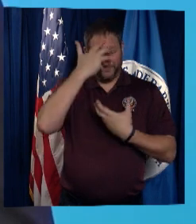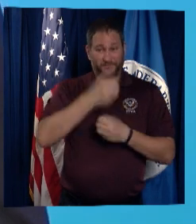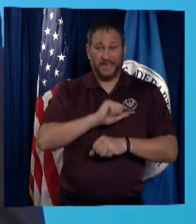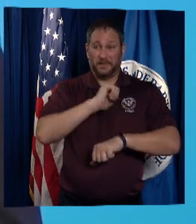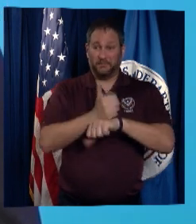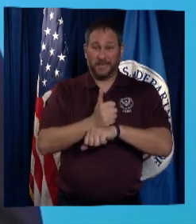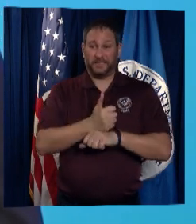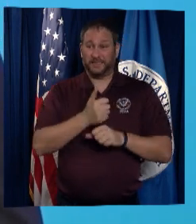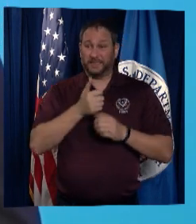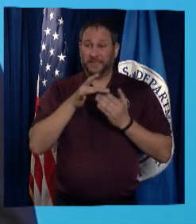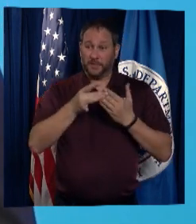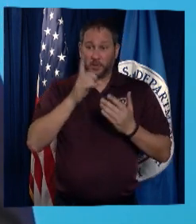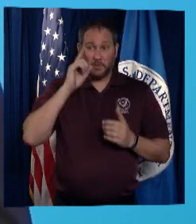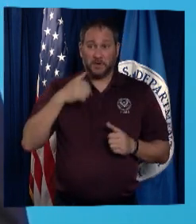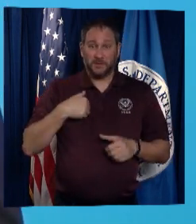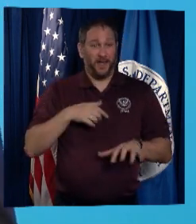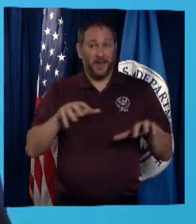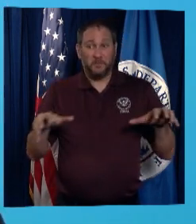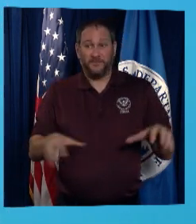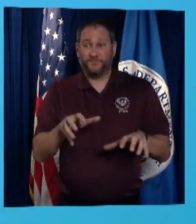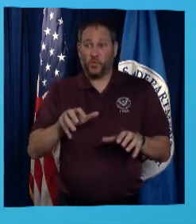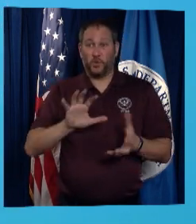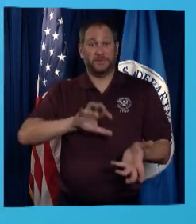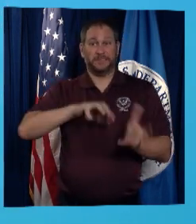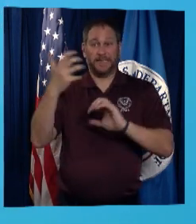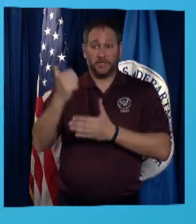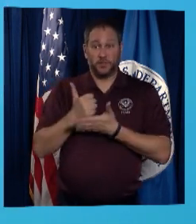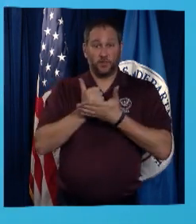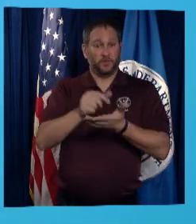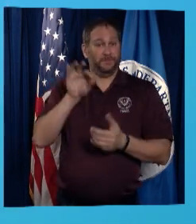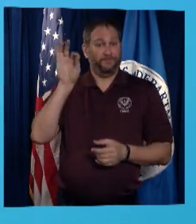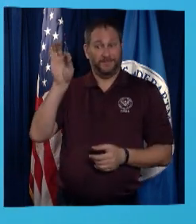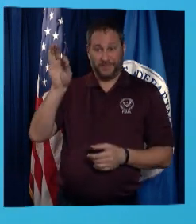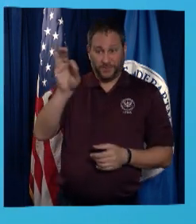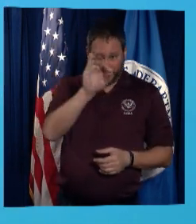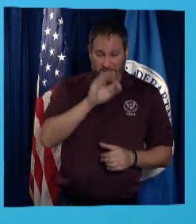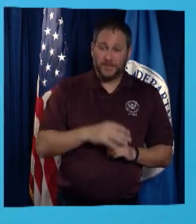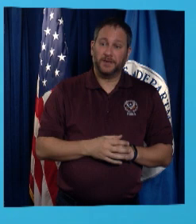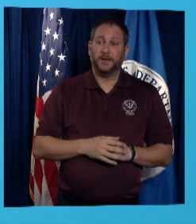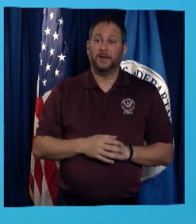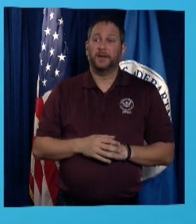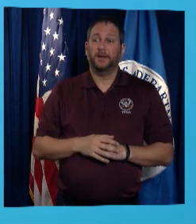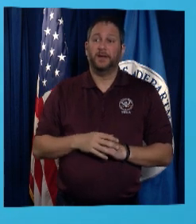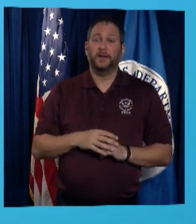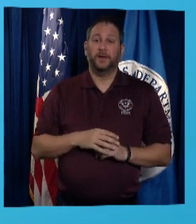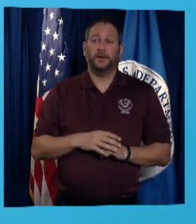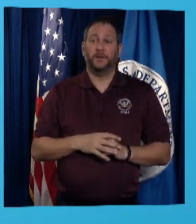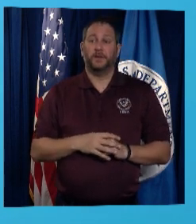federal government my membership list. Give me all your volunteers, give me